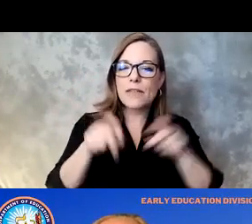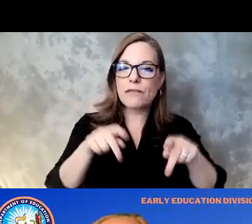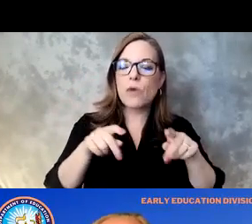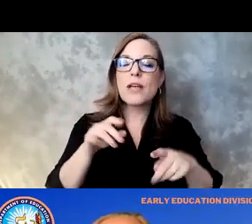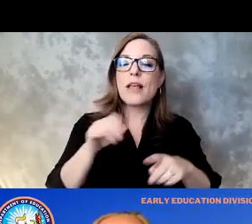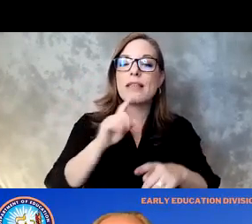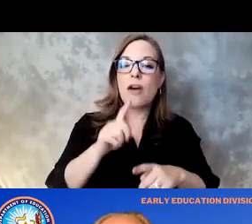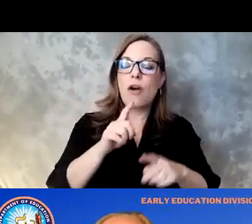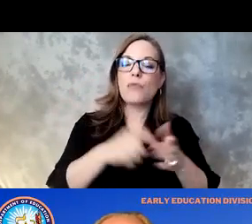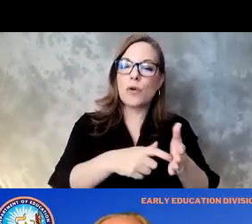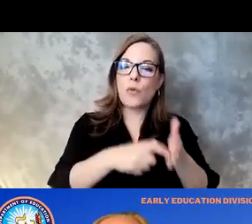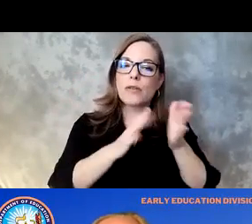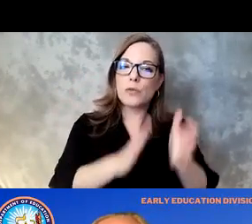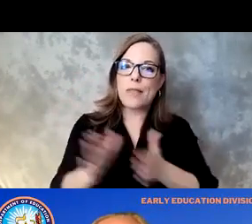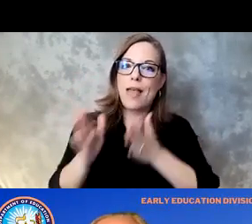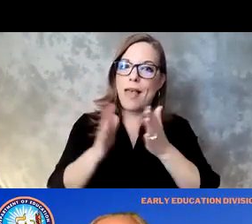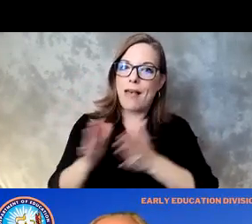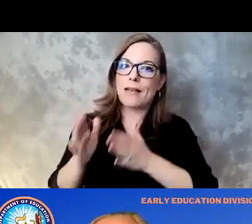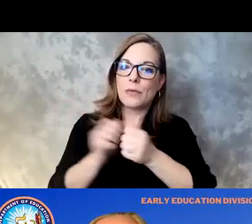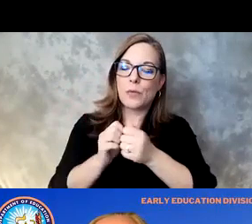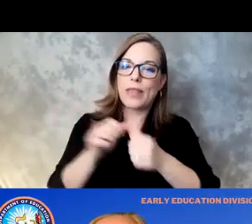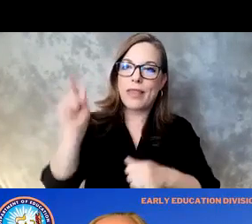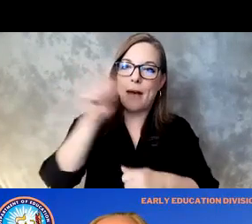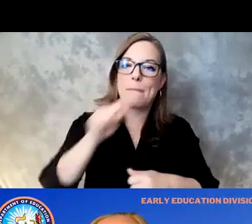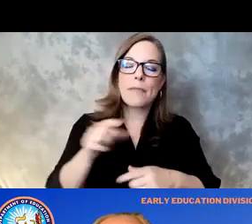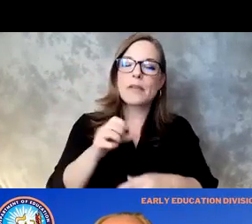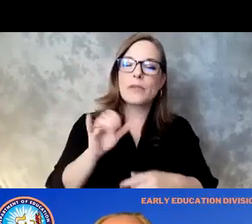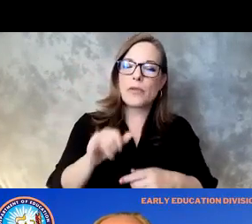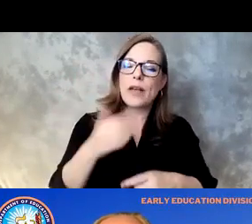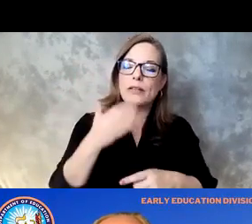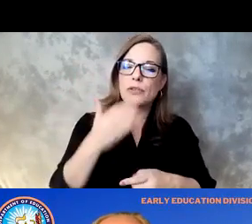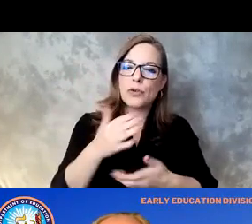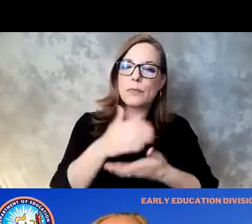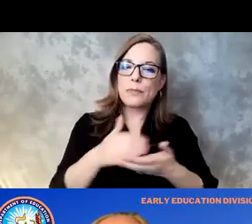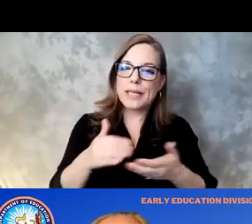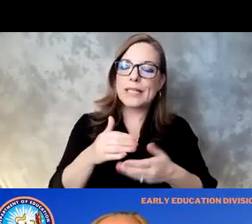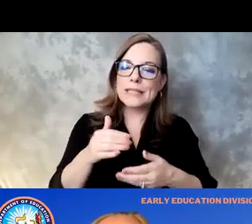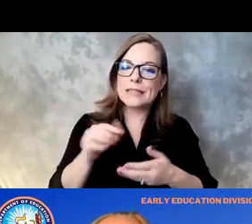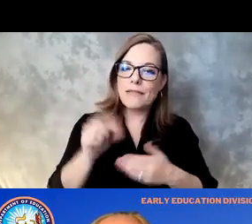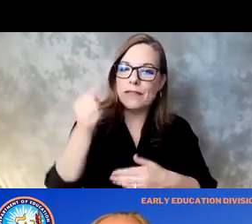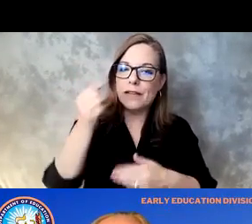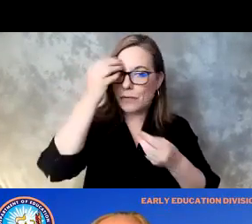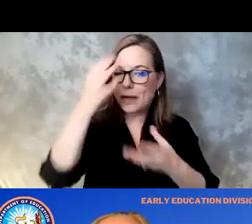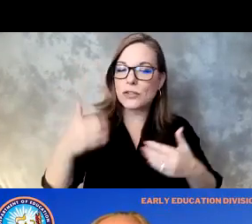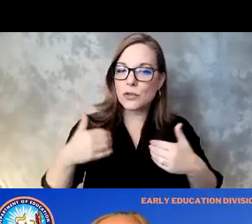to plan with so that's a really good piece to have handy as you're working on your UPK